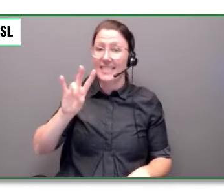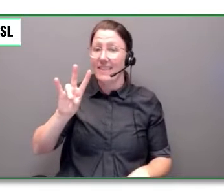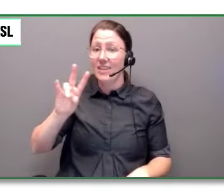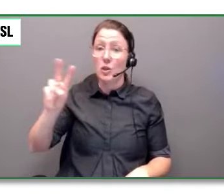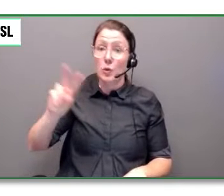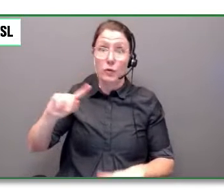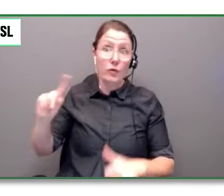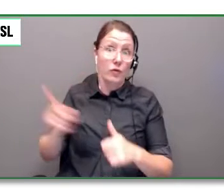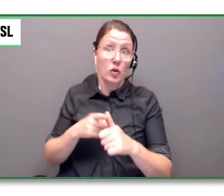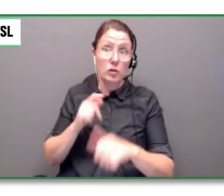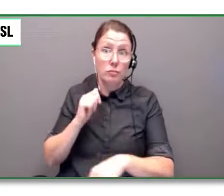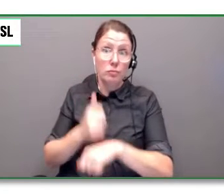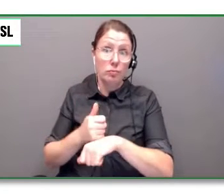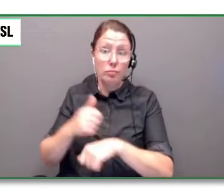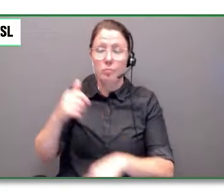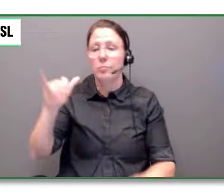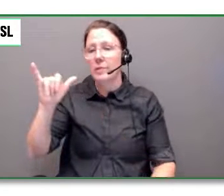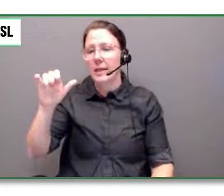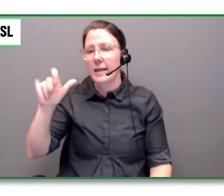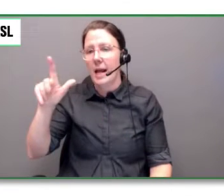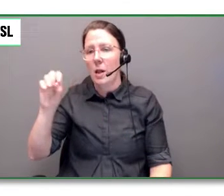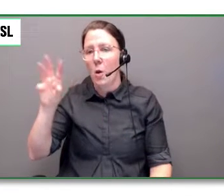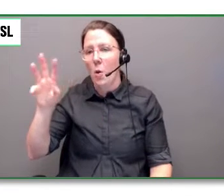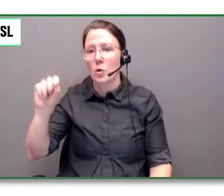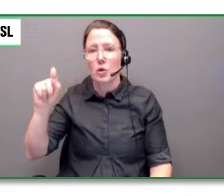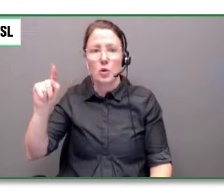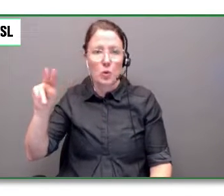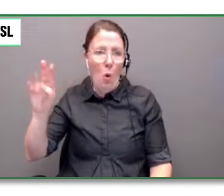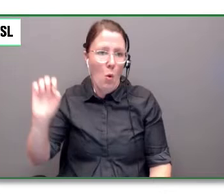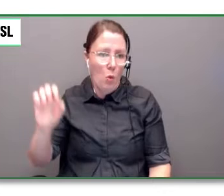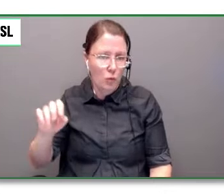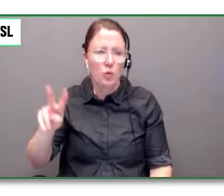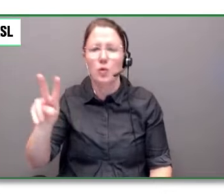more than 2 million acres of land in the Montana and Wyoming territory were